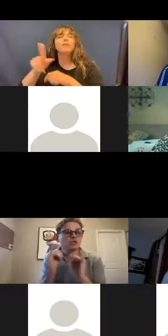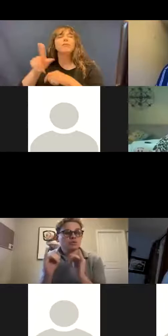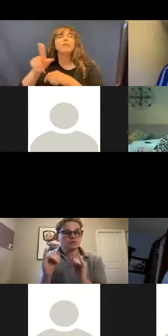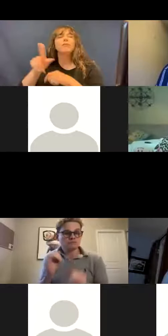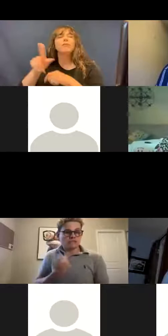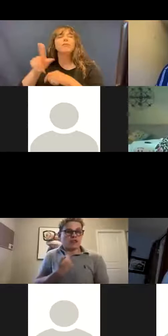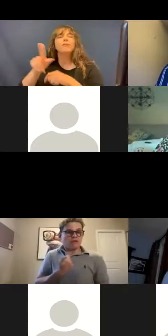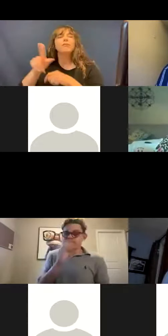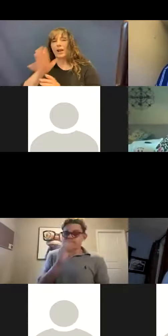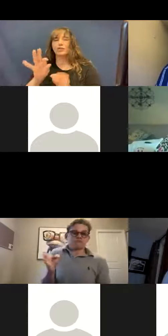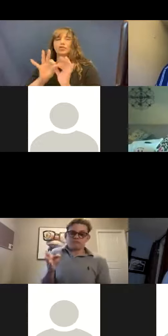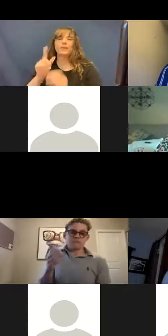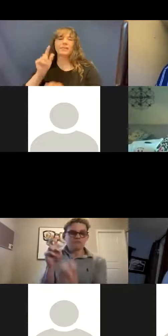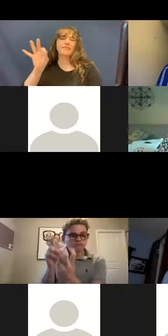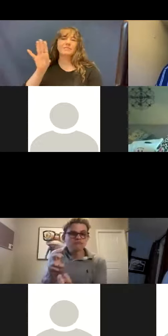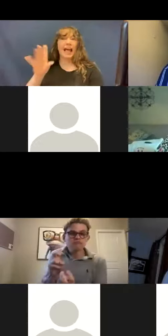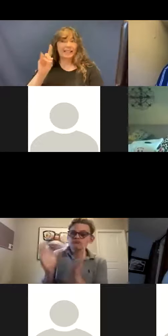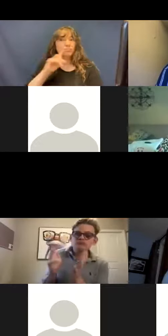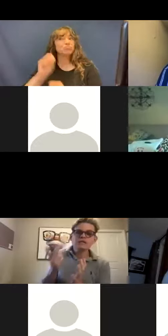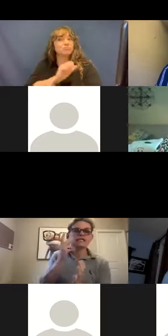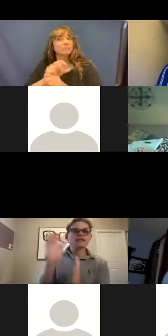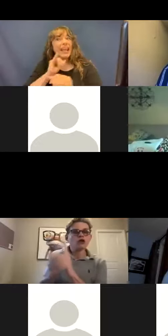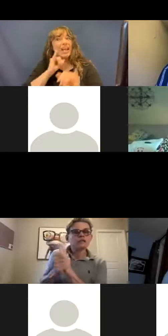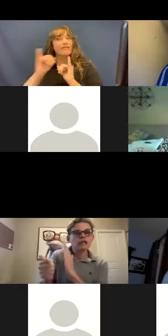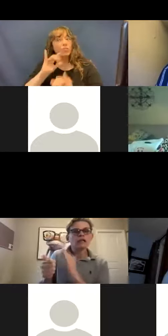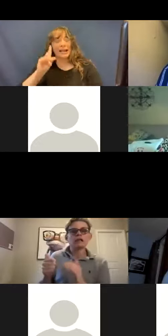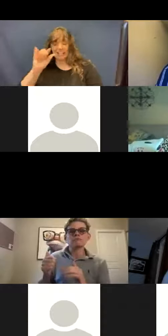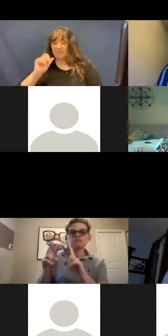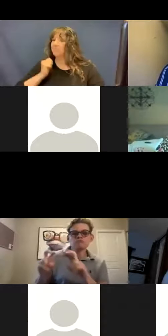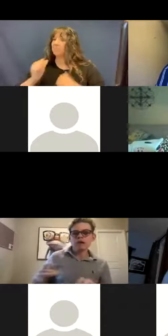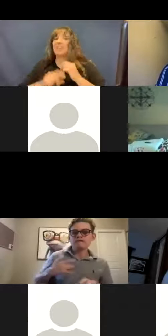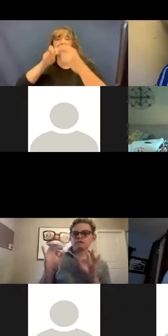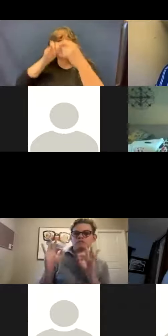I really did interviews myself. I did. I sat down with them and wanted to see what their